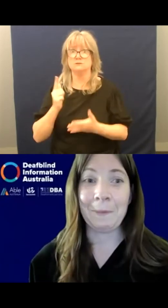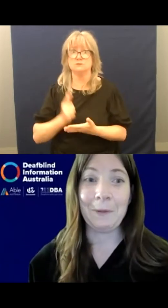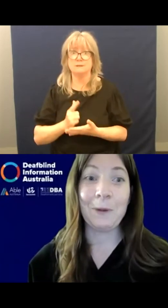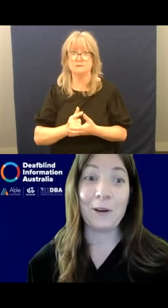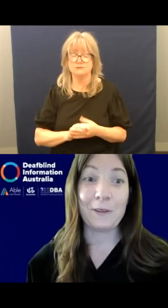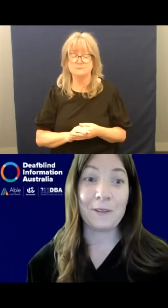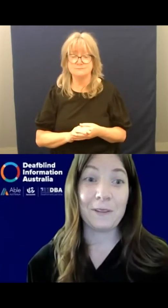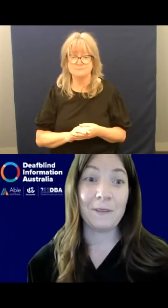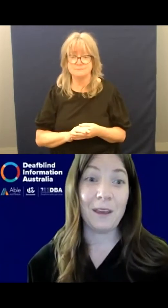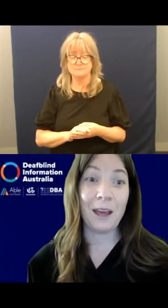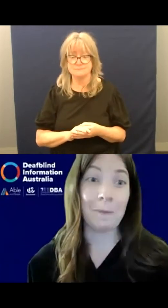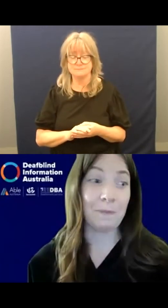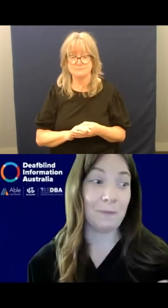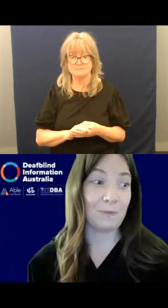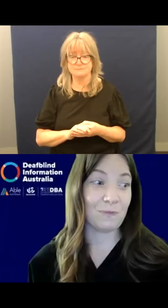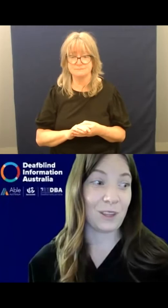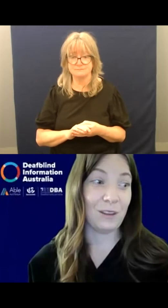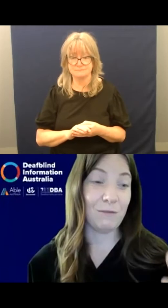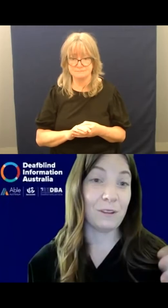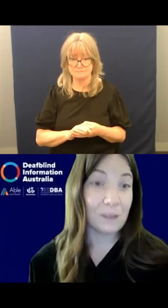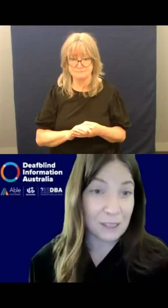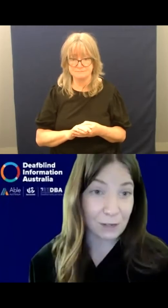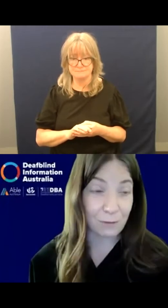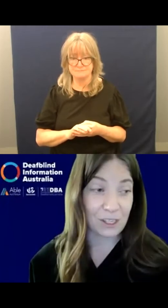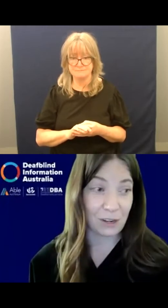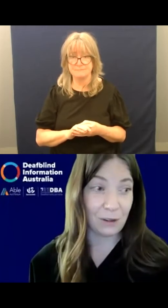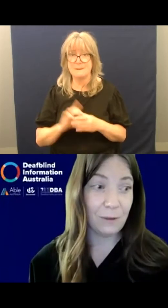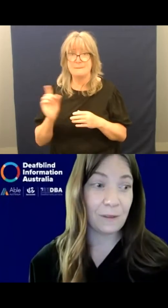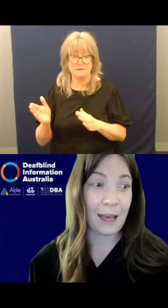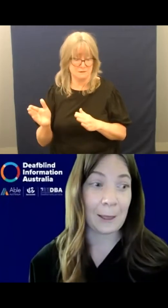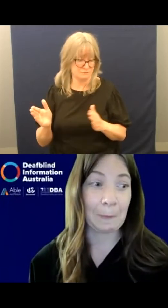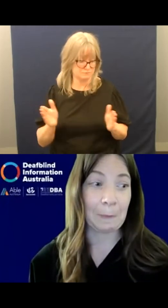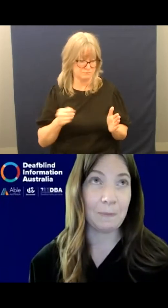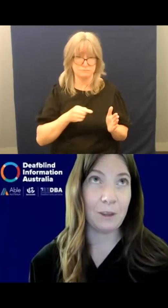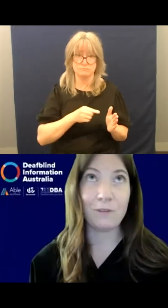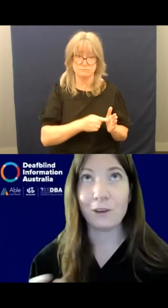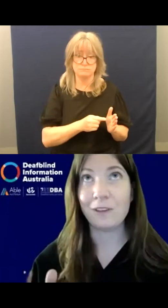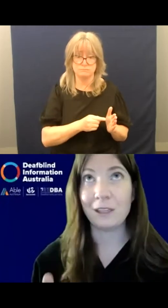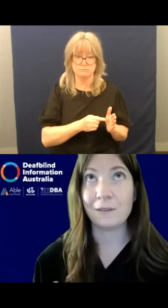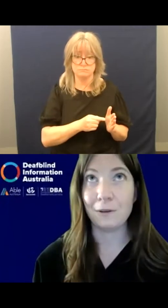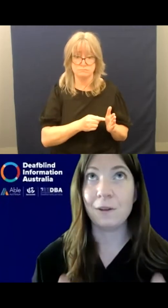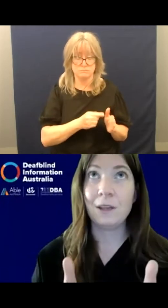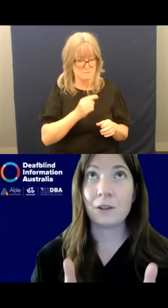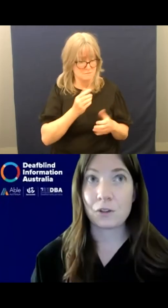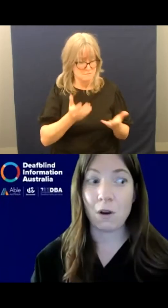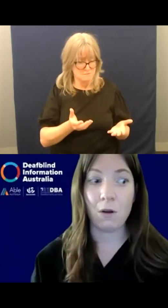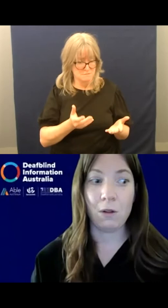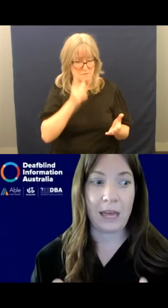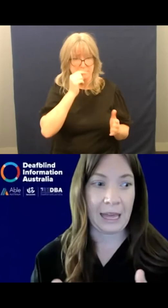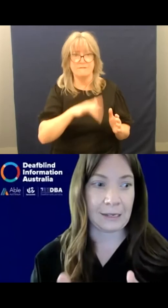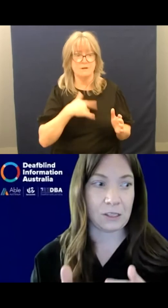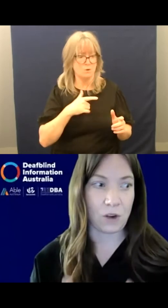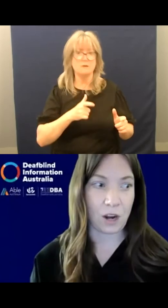Whereas resistive materials evoke feelings of control and structure.